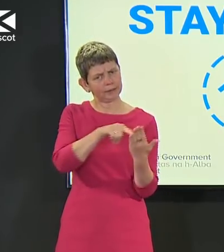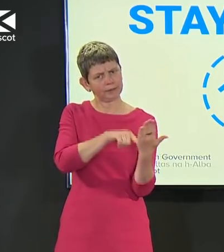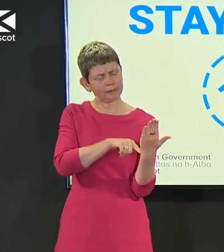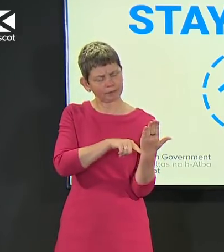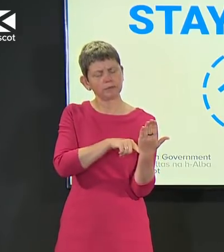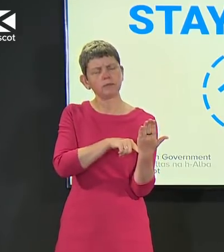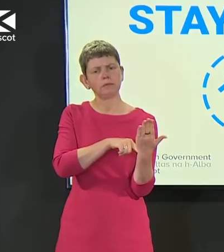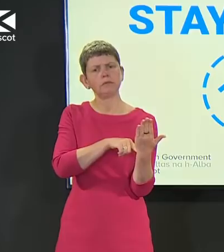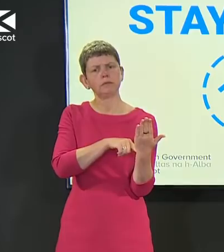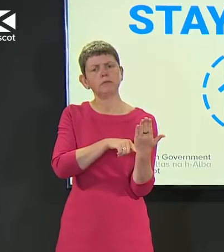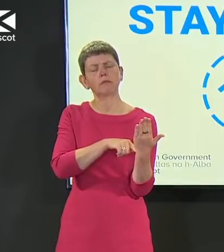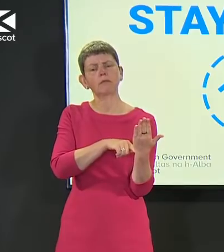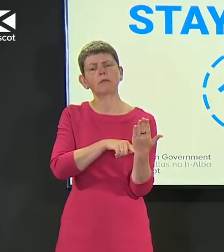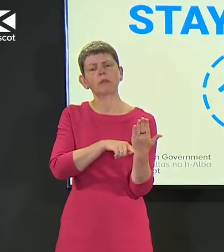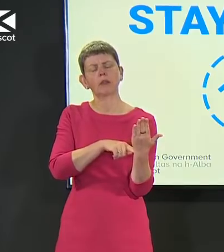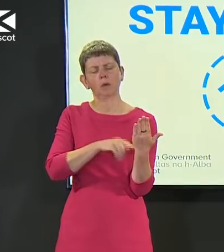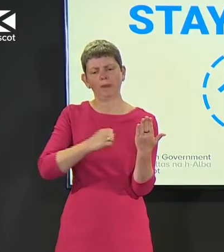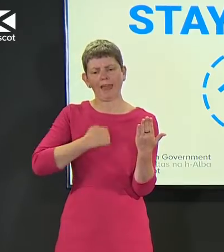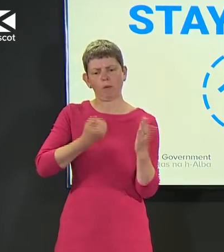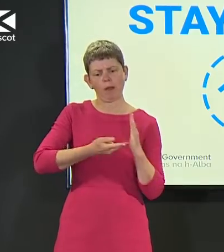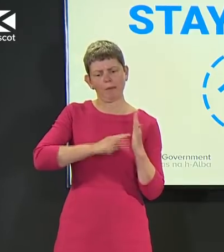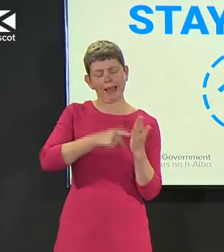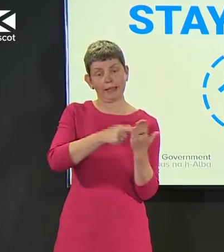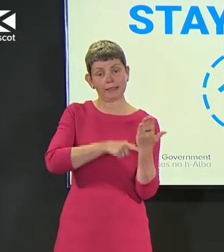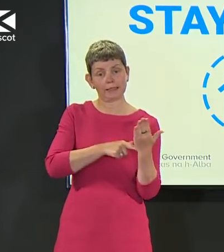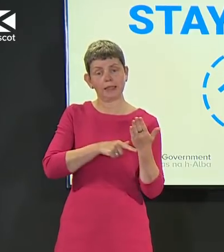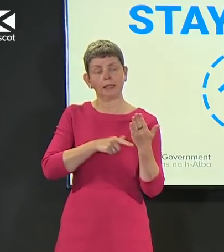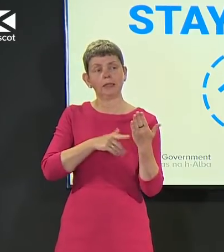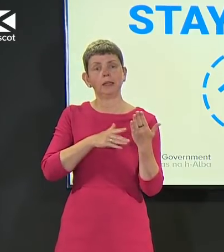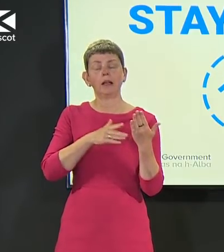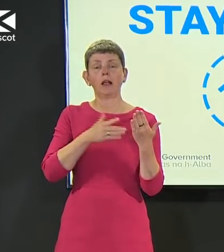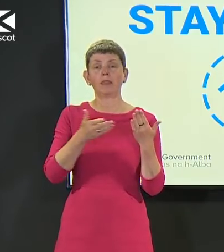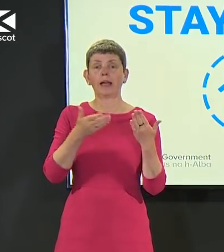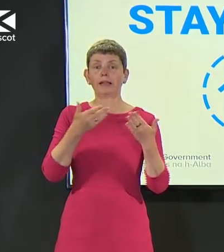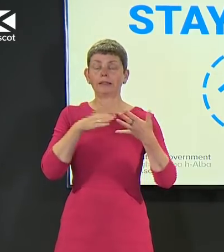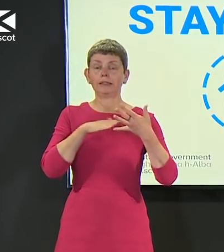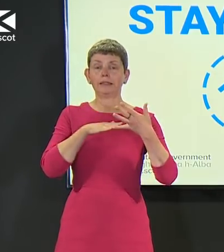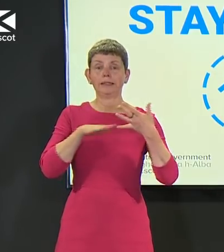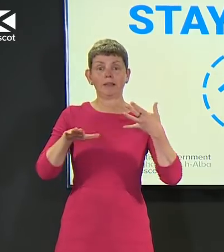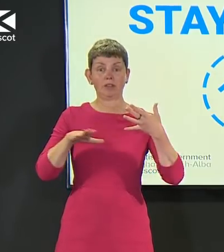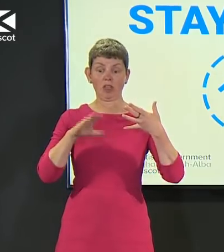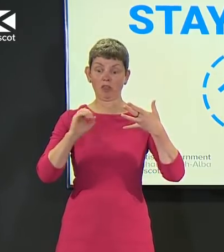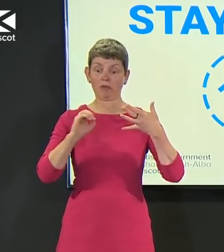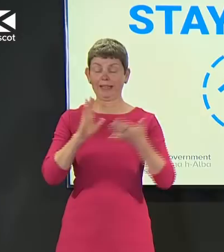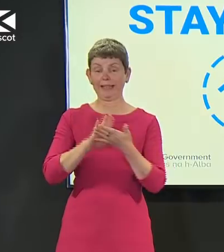the revised route map that reaching level three is not the full extent of our ambitions later